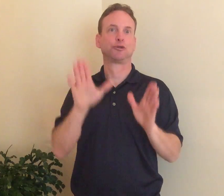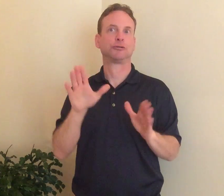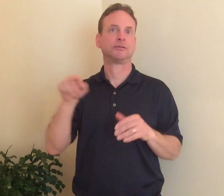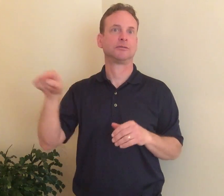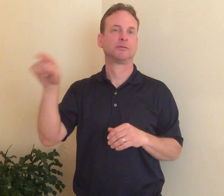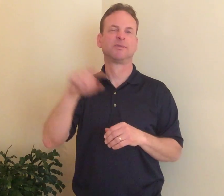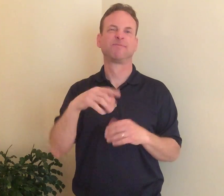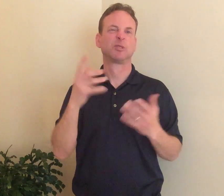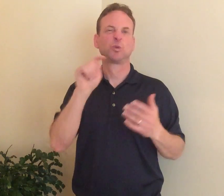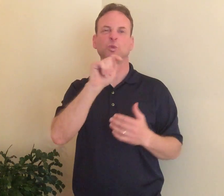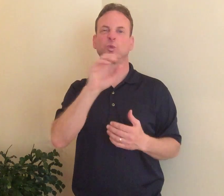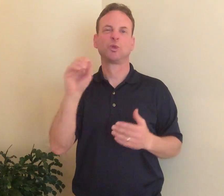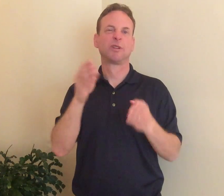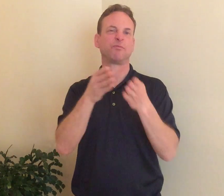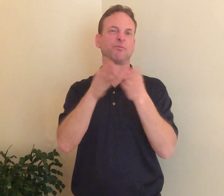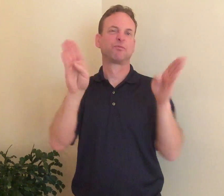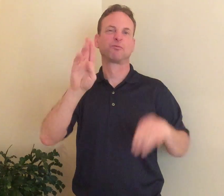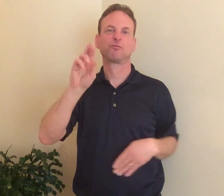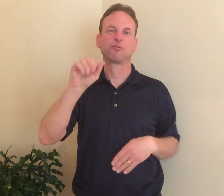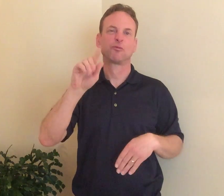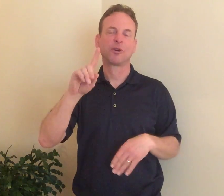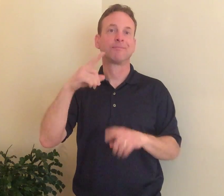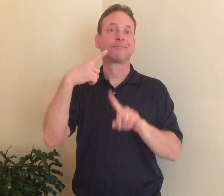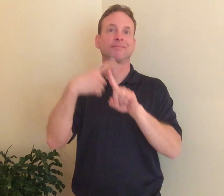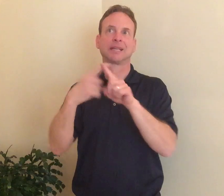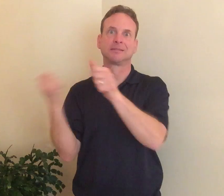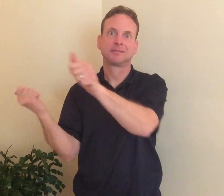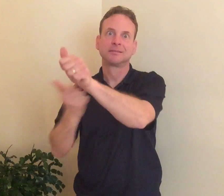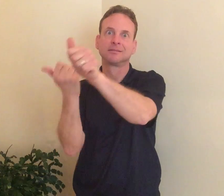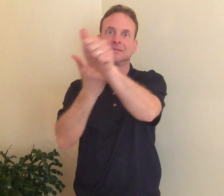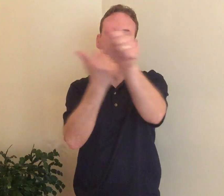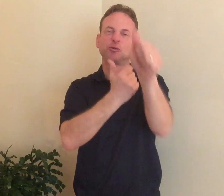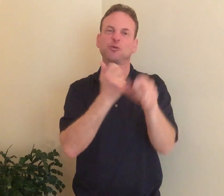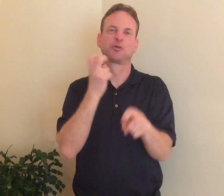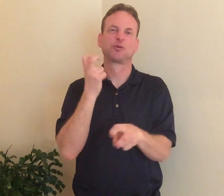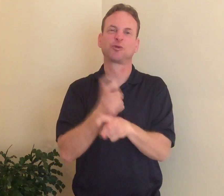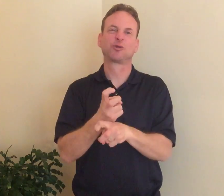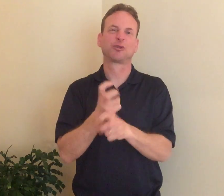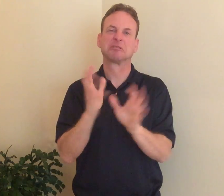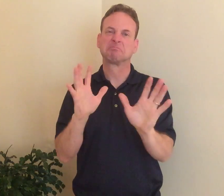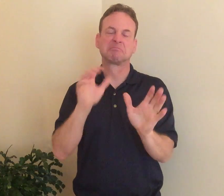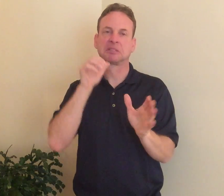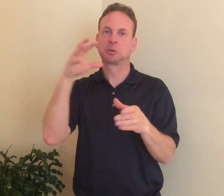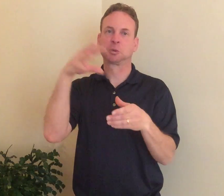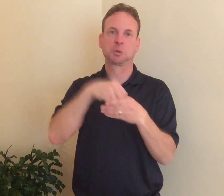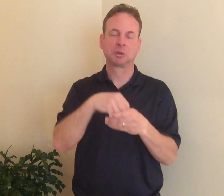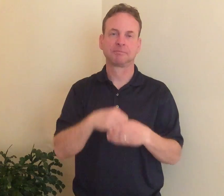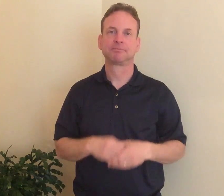we felt that market was too broad, and the difficulties of getting them involved were too great.